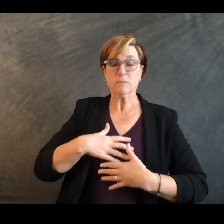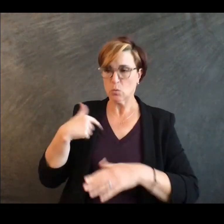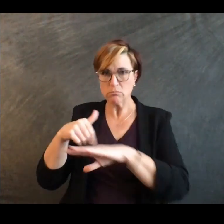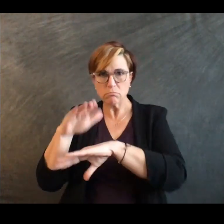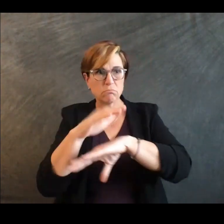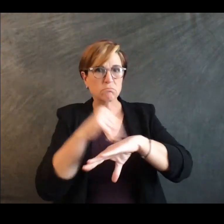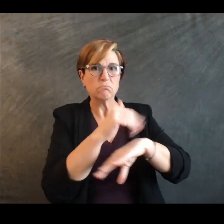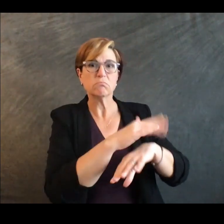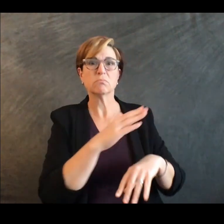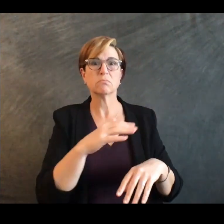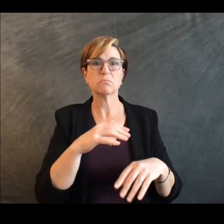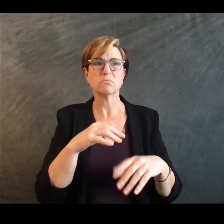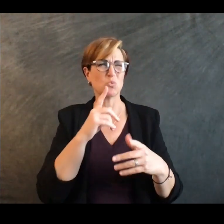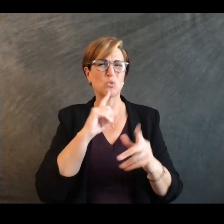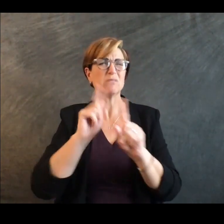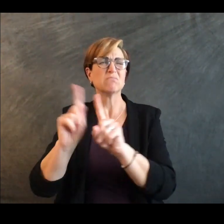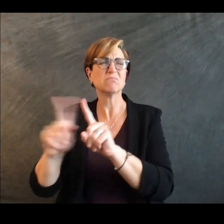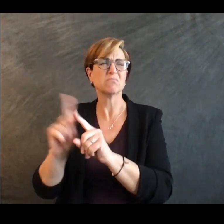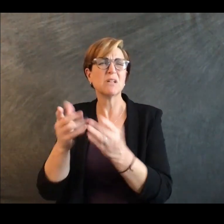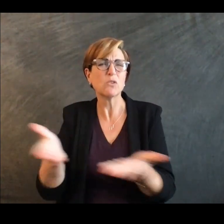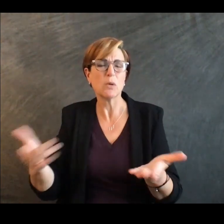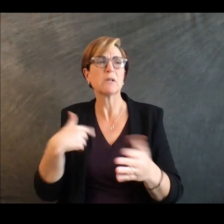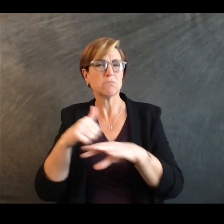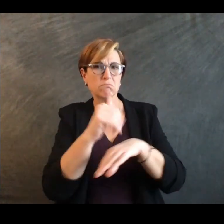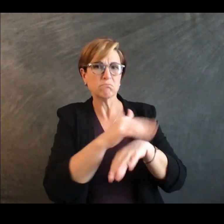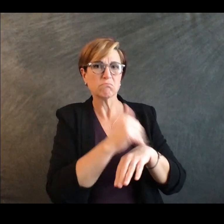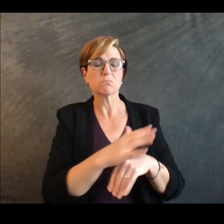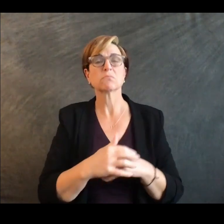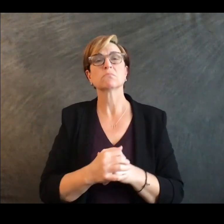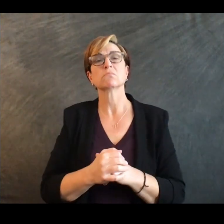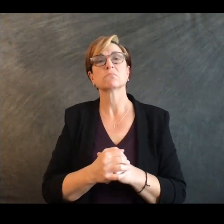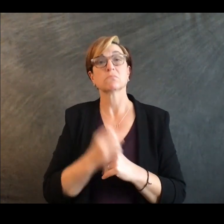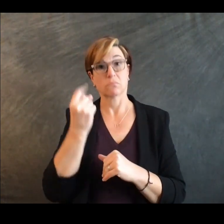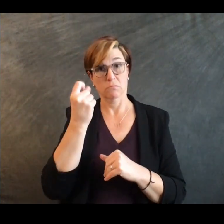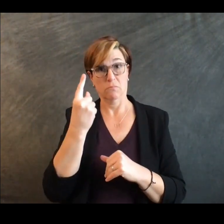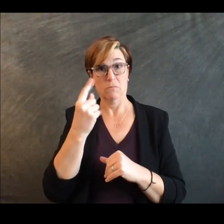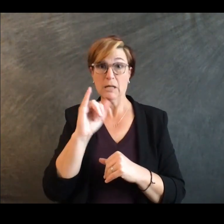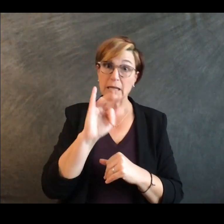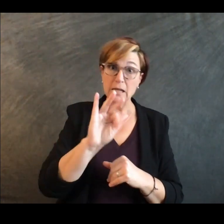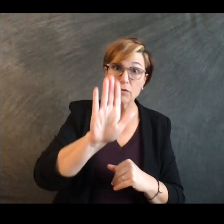I will protect you if you're governor fails if you have a governor that's